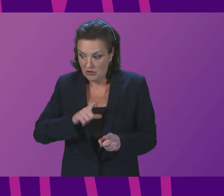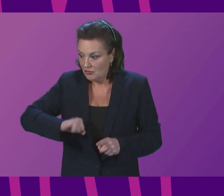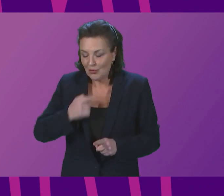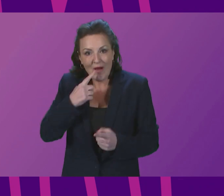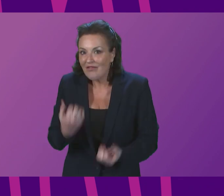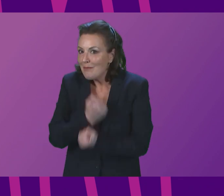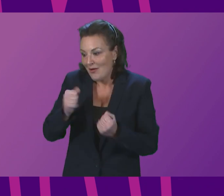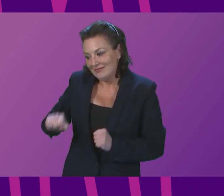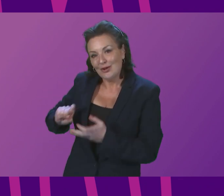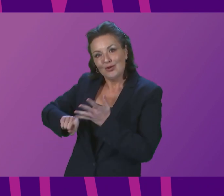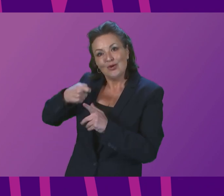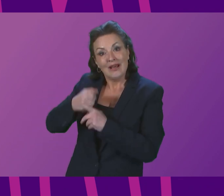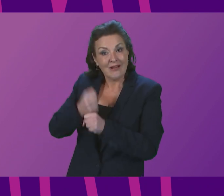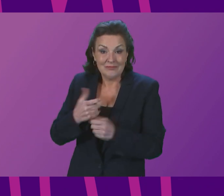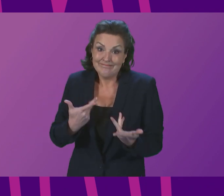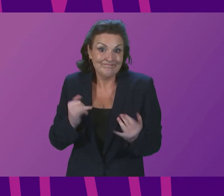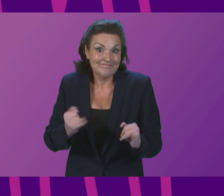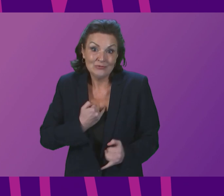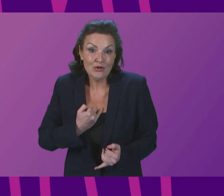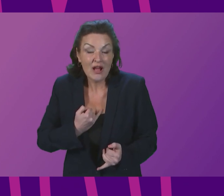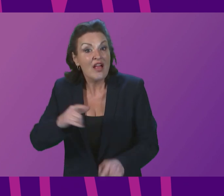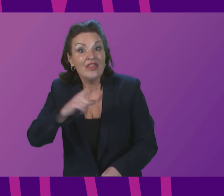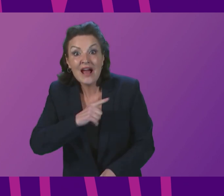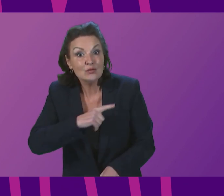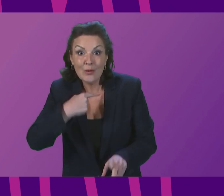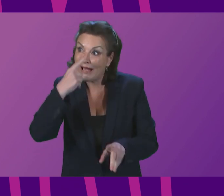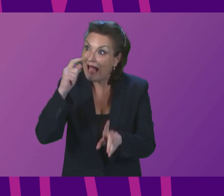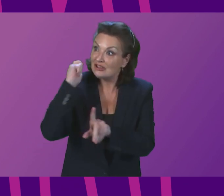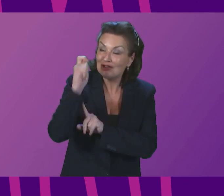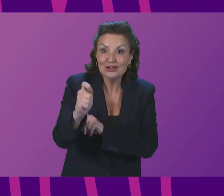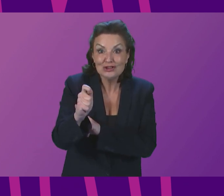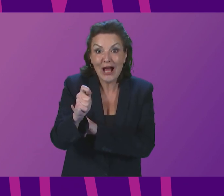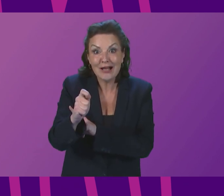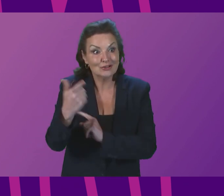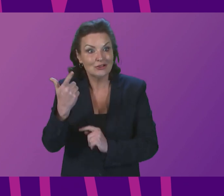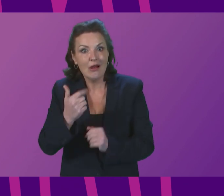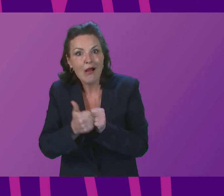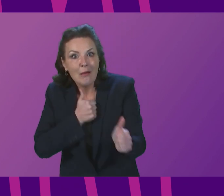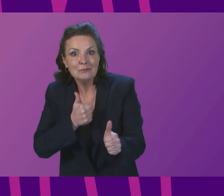The reason why we cannot impose a windfall tax to help with energy costs and why energy